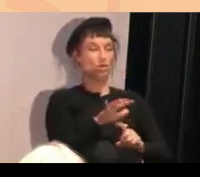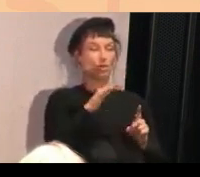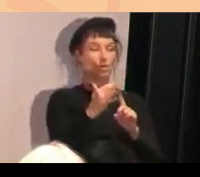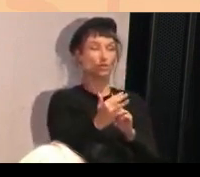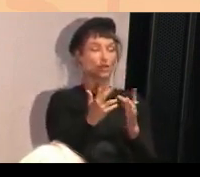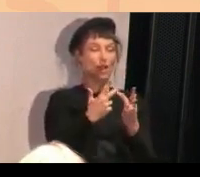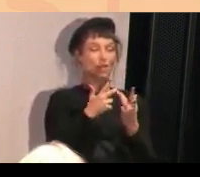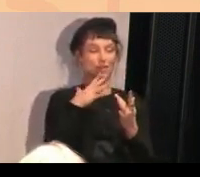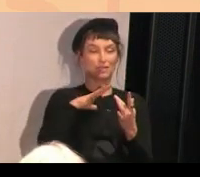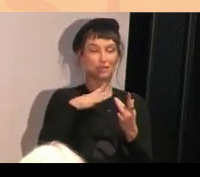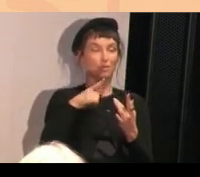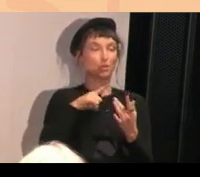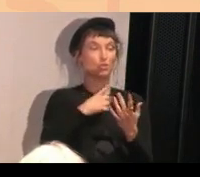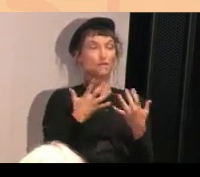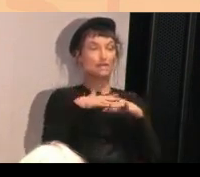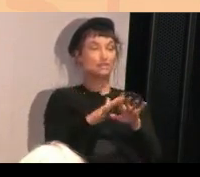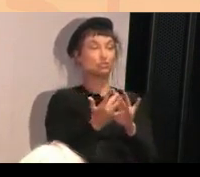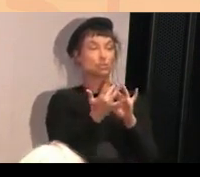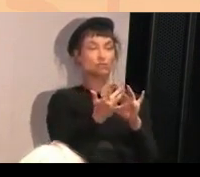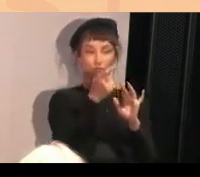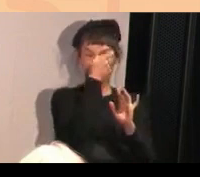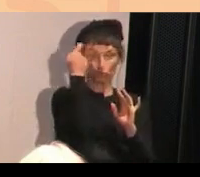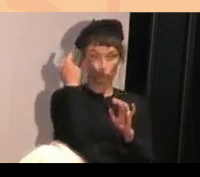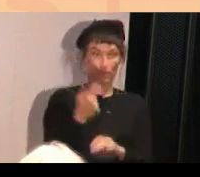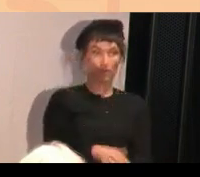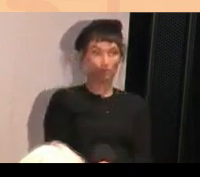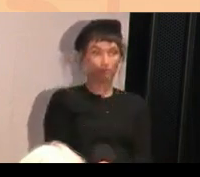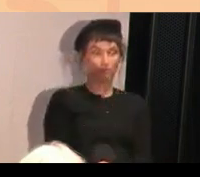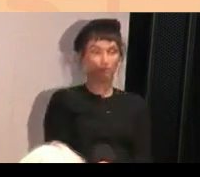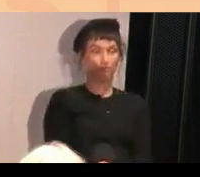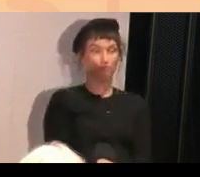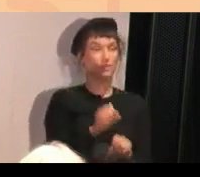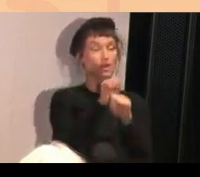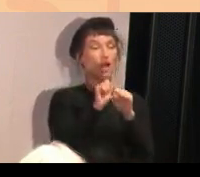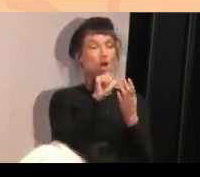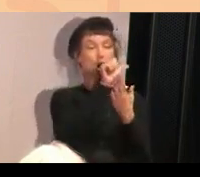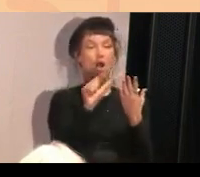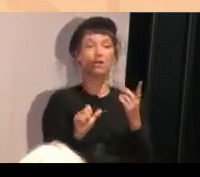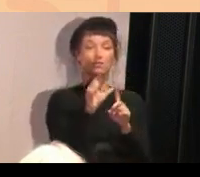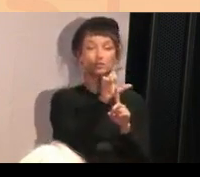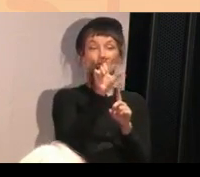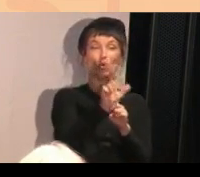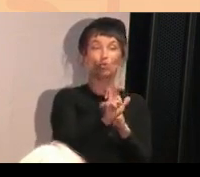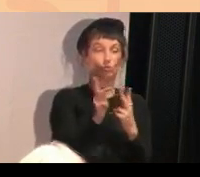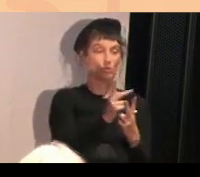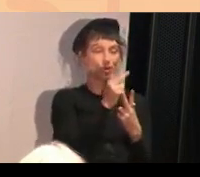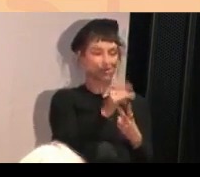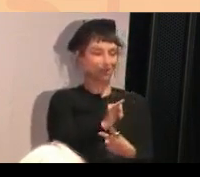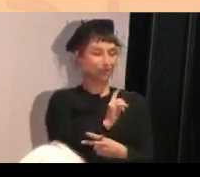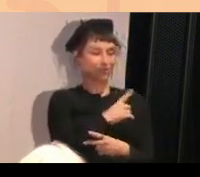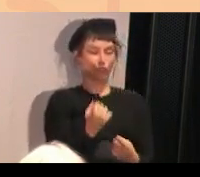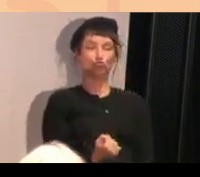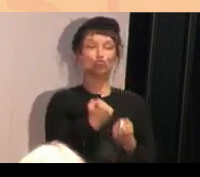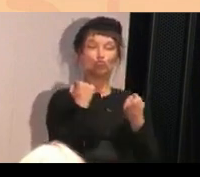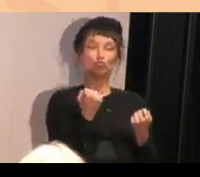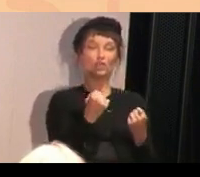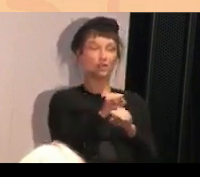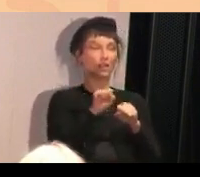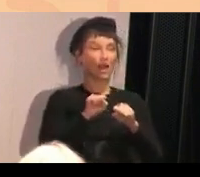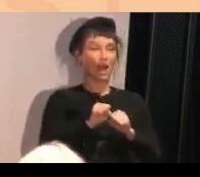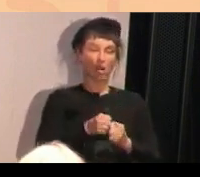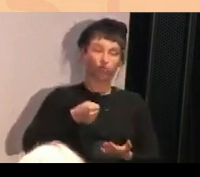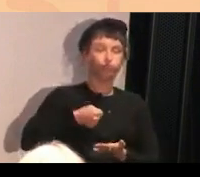from intergenerational trauma but our arts and culture give us our strength, our foundation, our